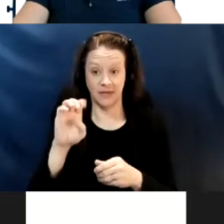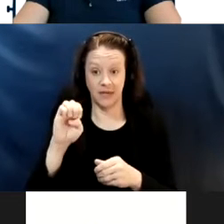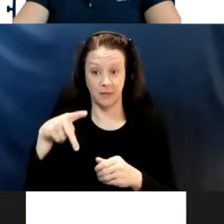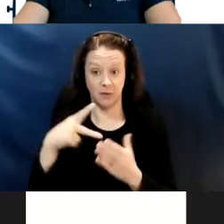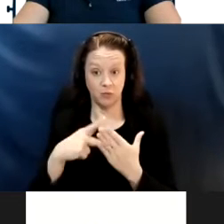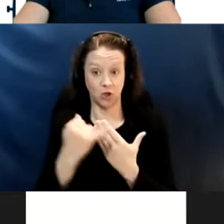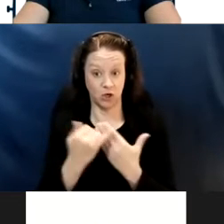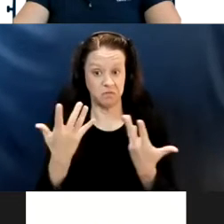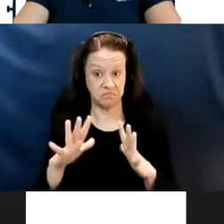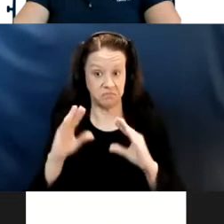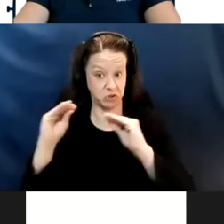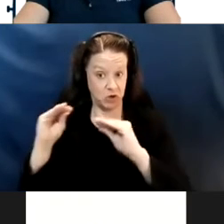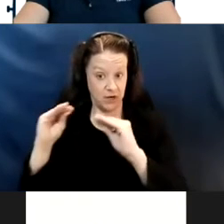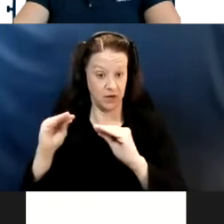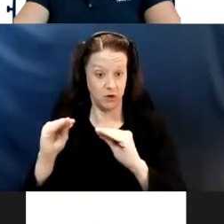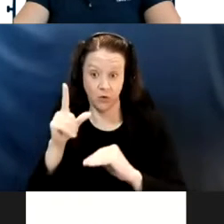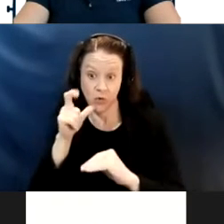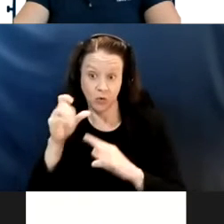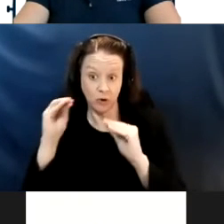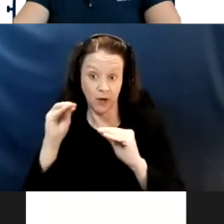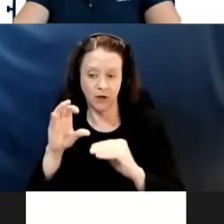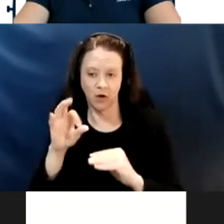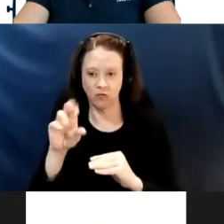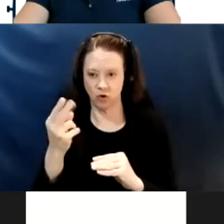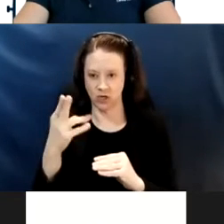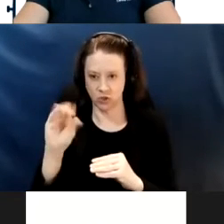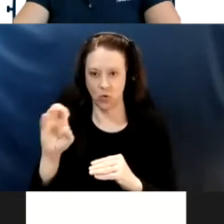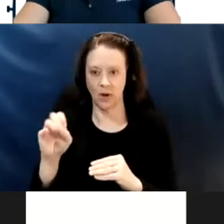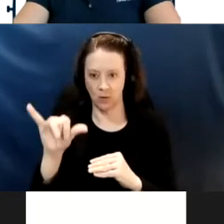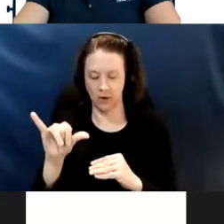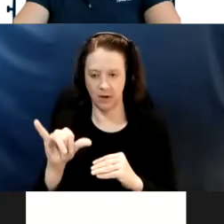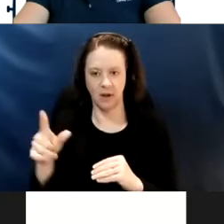were trained by Fresno County. Staff learned to navigate County sites